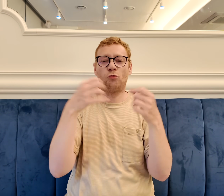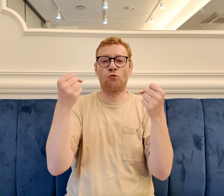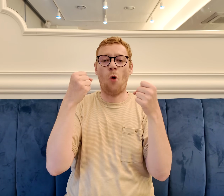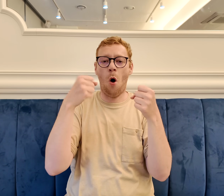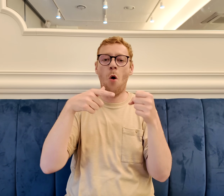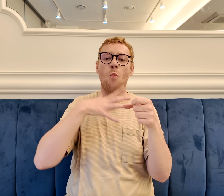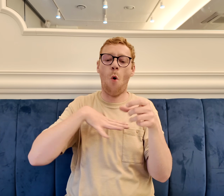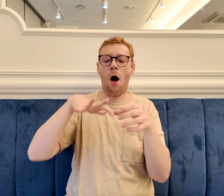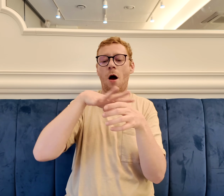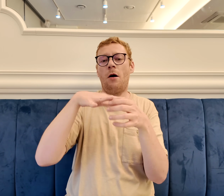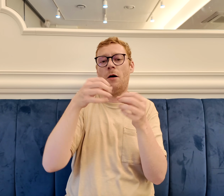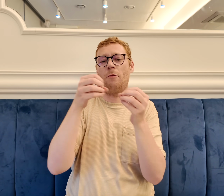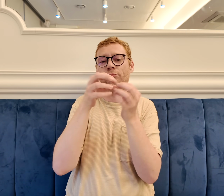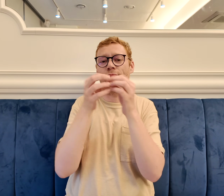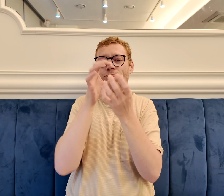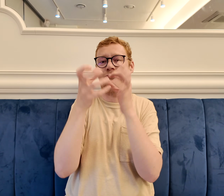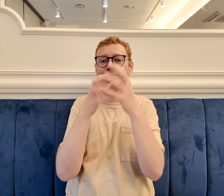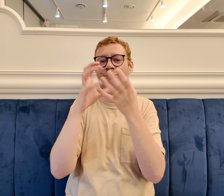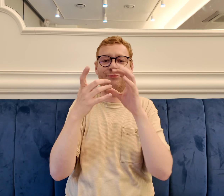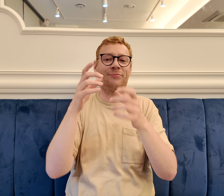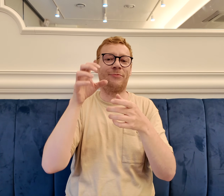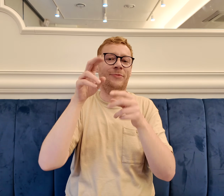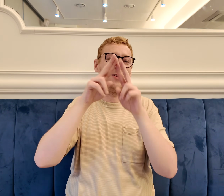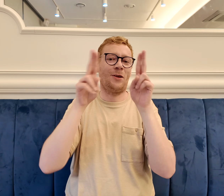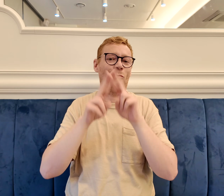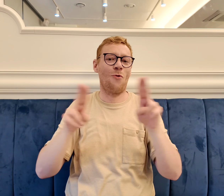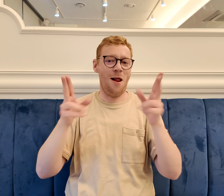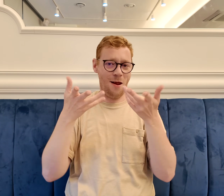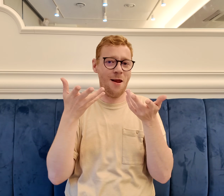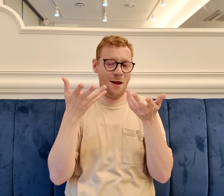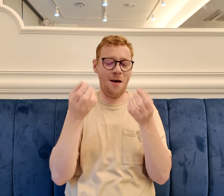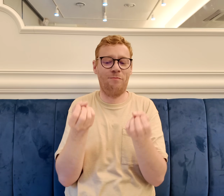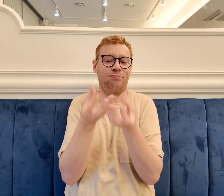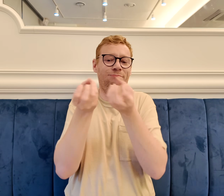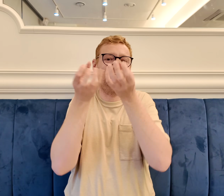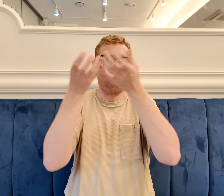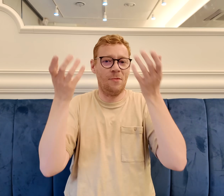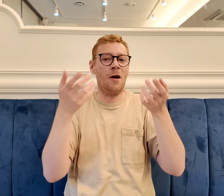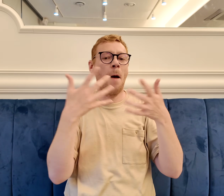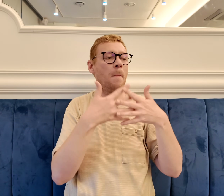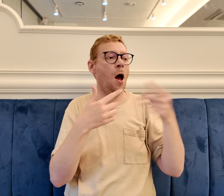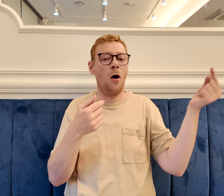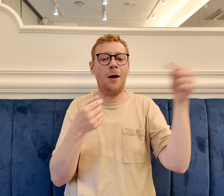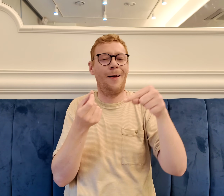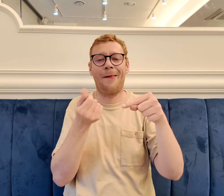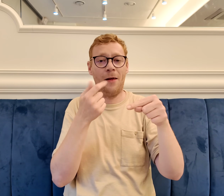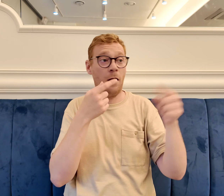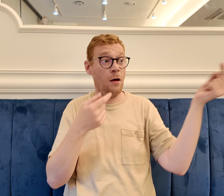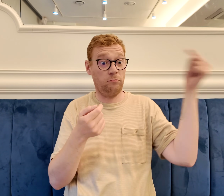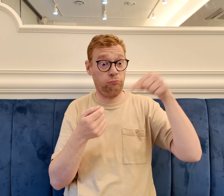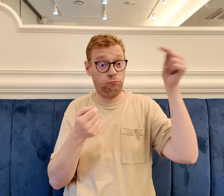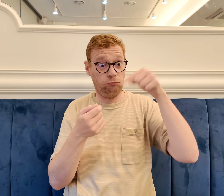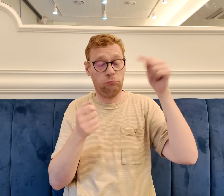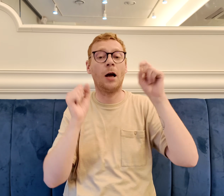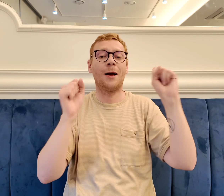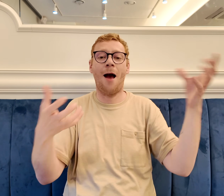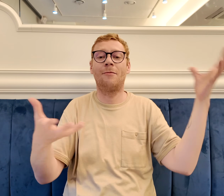On the other hand, Europeans are very interactive. As we started mixing sign languages, we naturally started communicating using international sign language. Not many people come from the US to Europe. But if they come often and interact more,